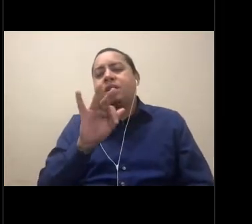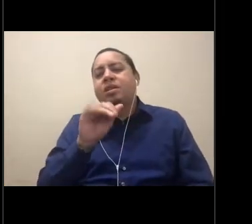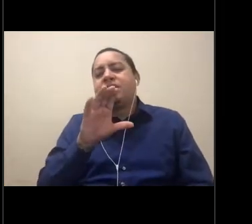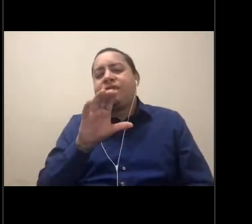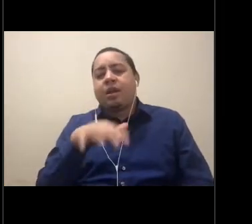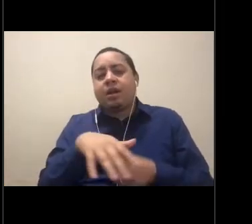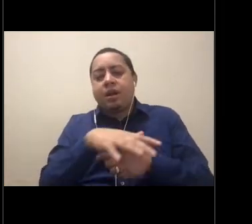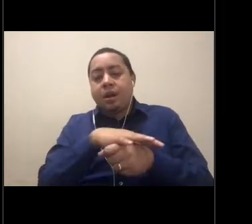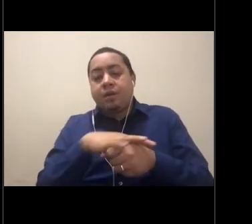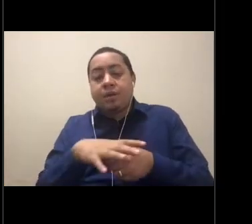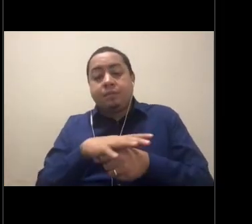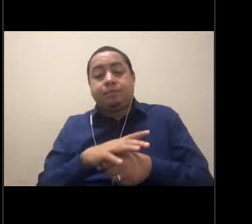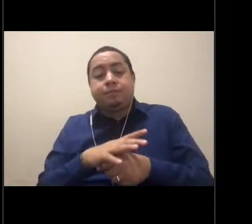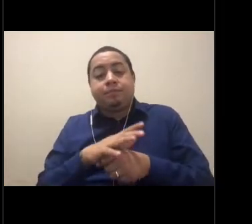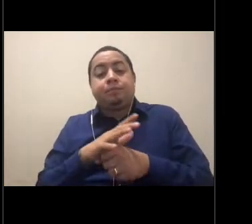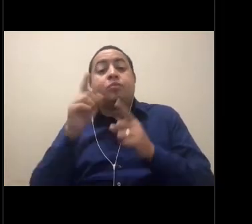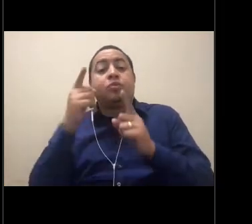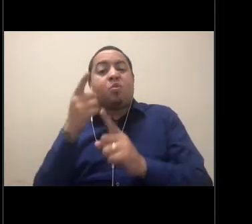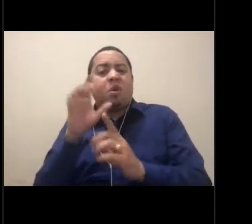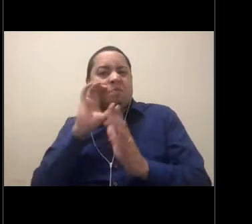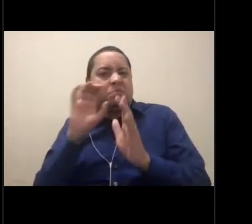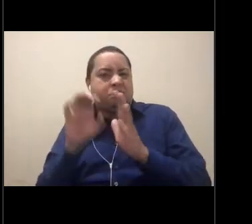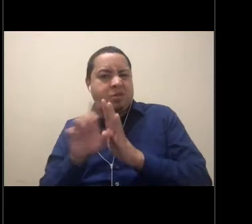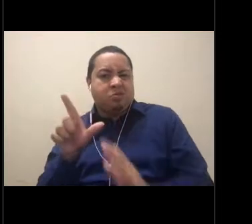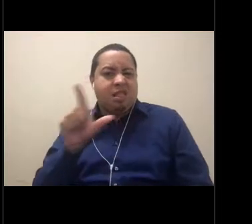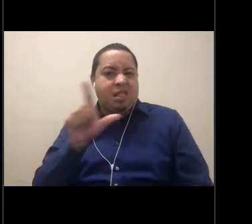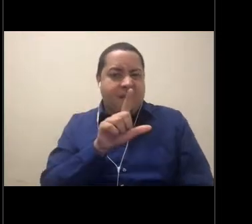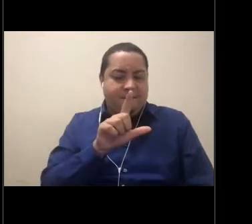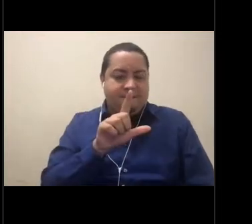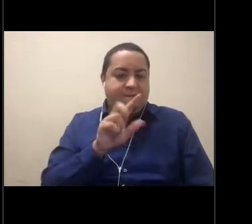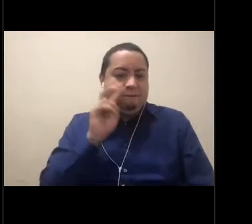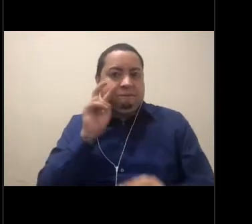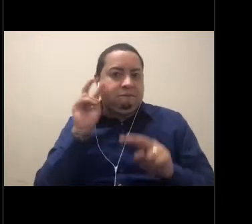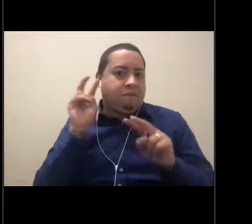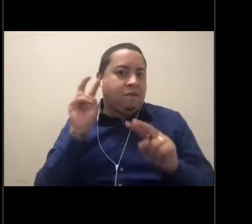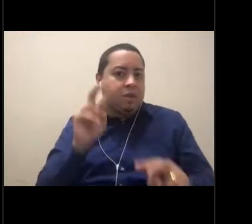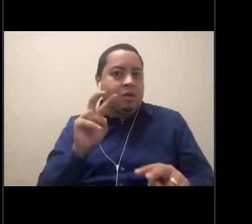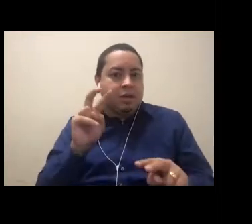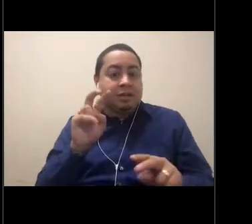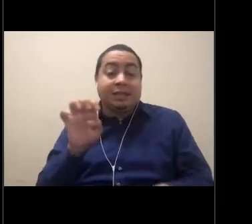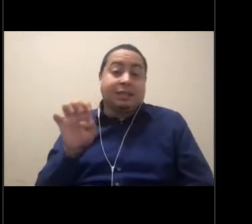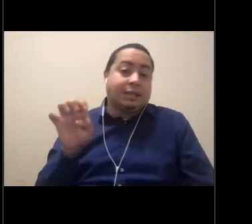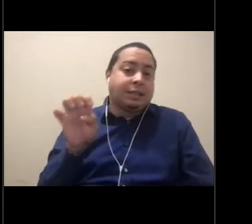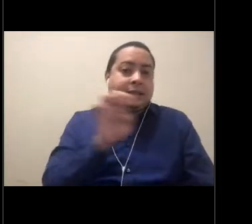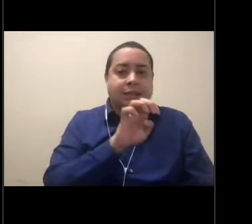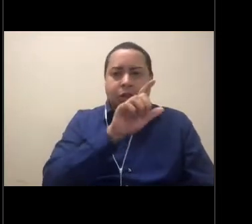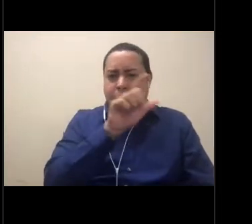that's actually pointed at Goes East, which is out well past the East coast and close to Puerto Rico.